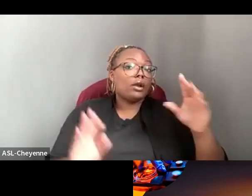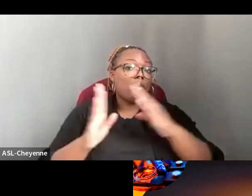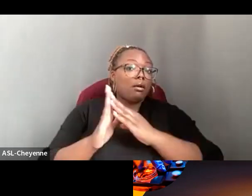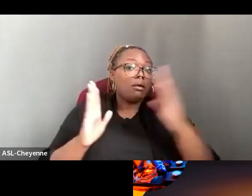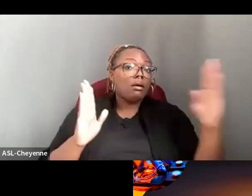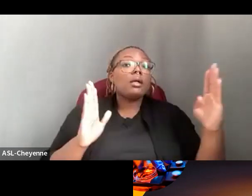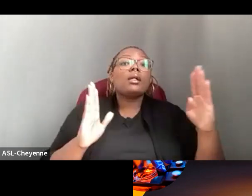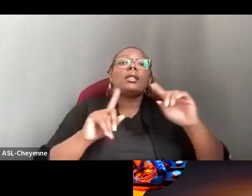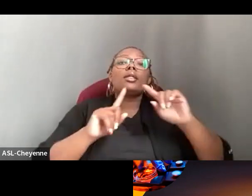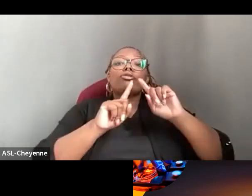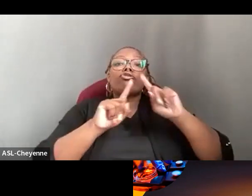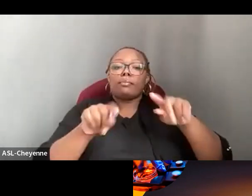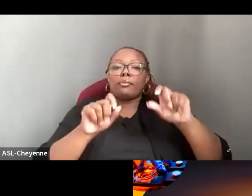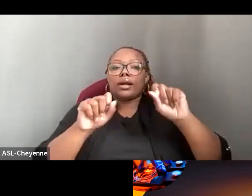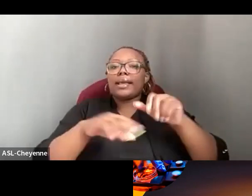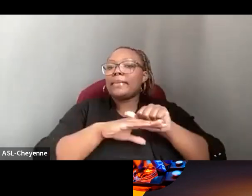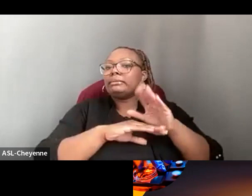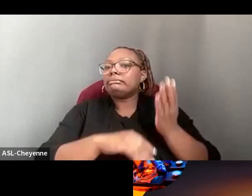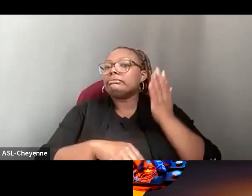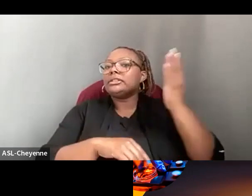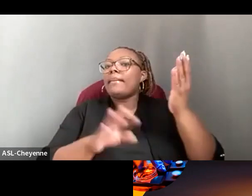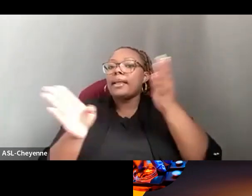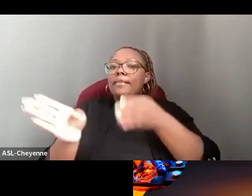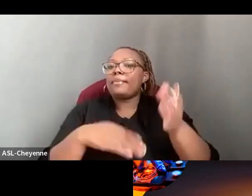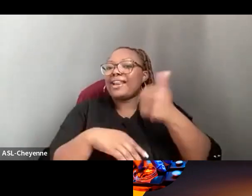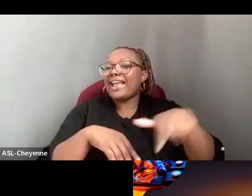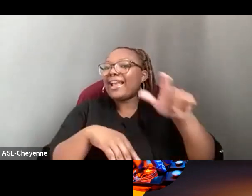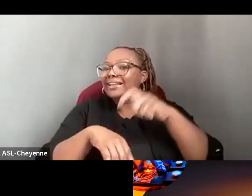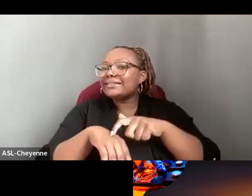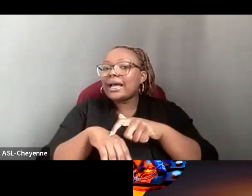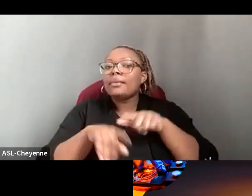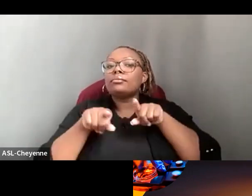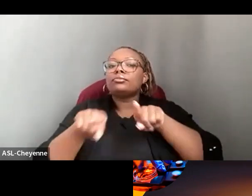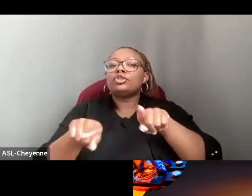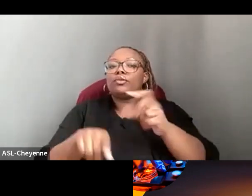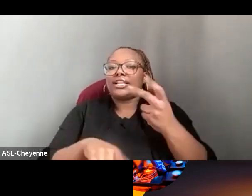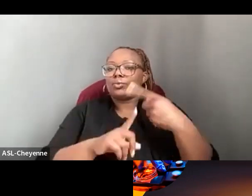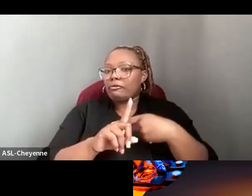The report can be submitted and prepared at any point in time during that 12-month period.